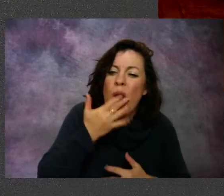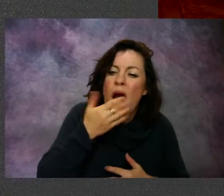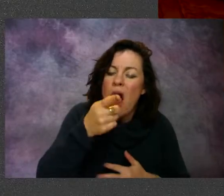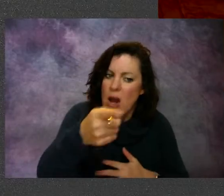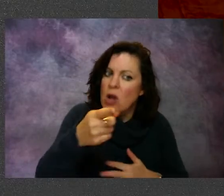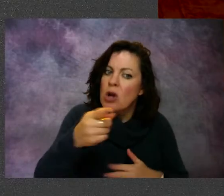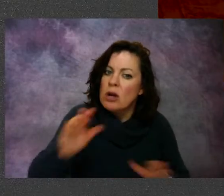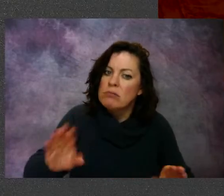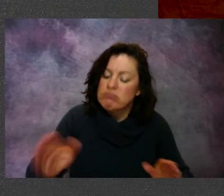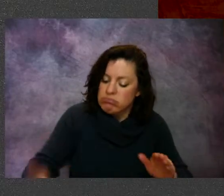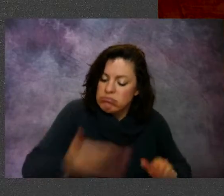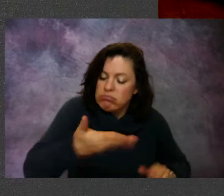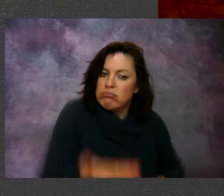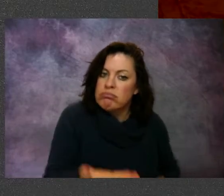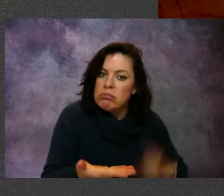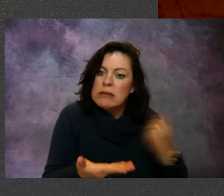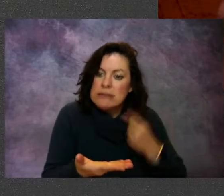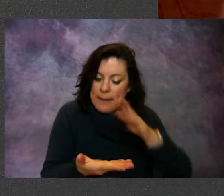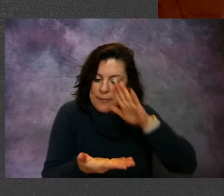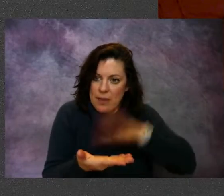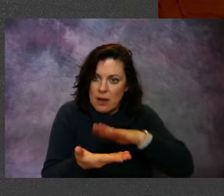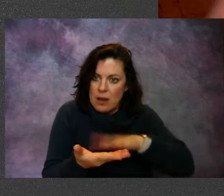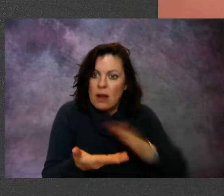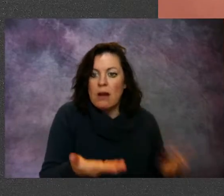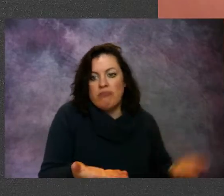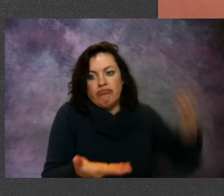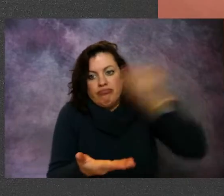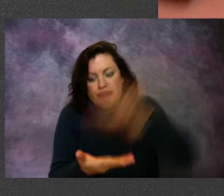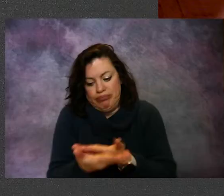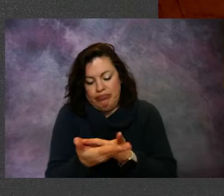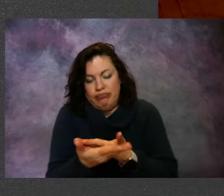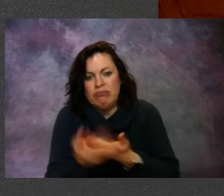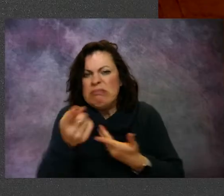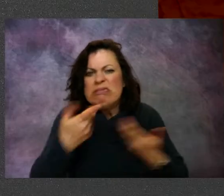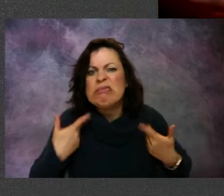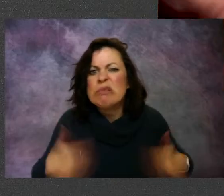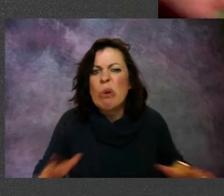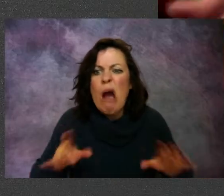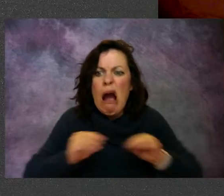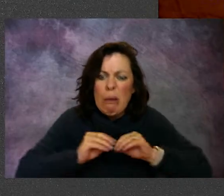that your mom or dad or grandma or grandpa are gonna be very happy if you get marker on your table.